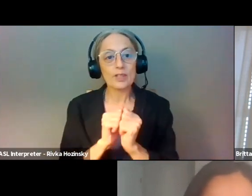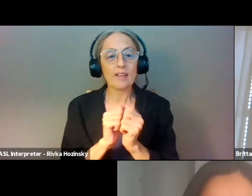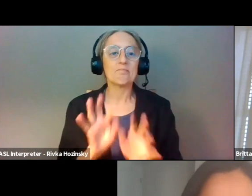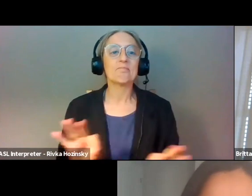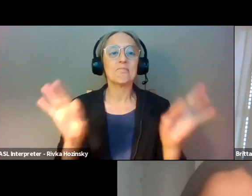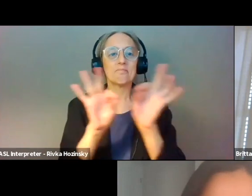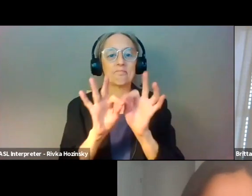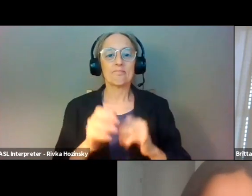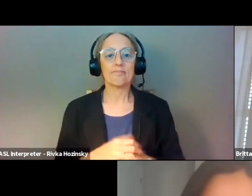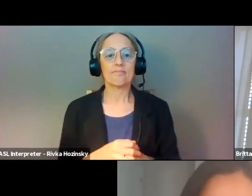Any more questions, Andy?